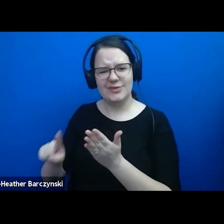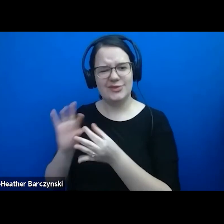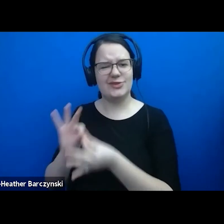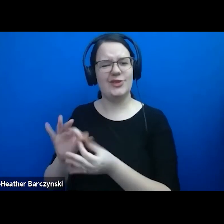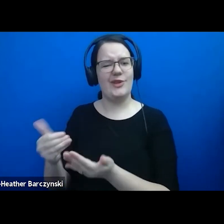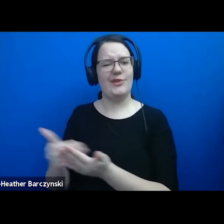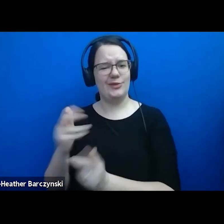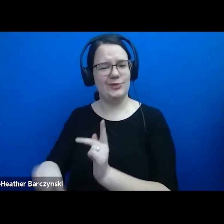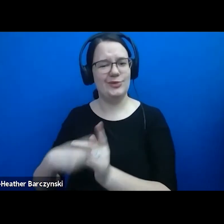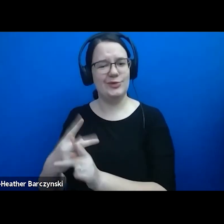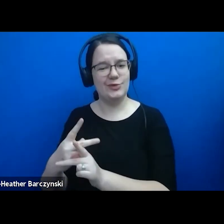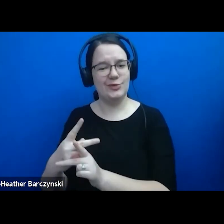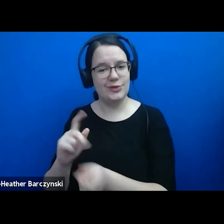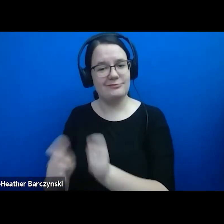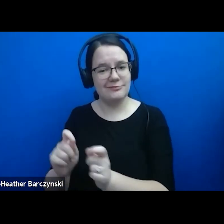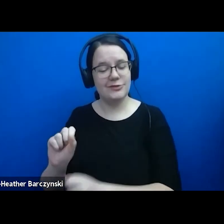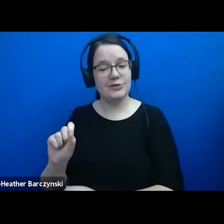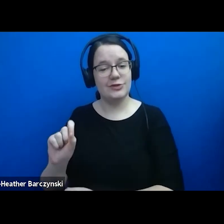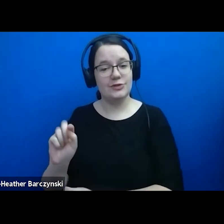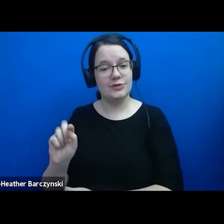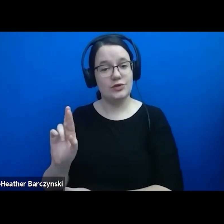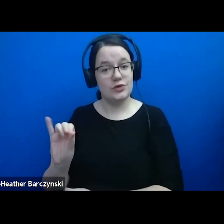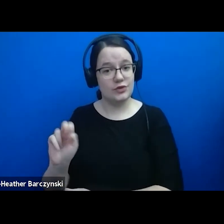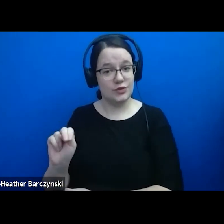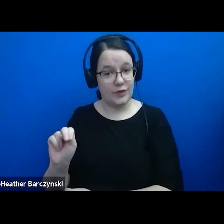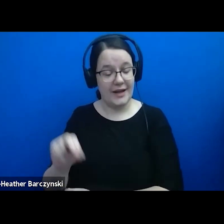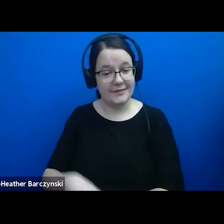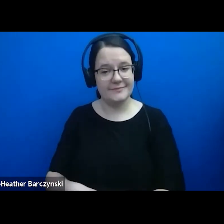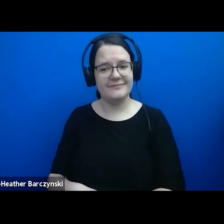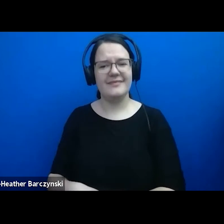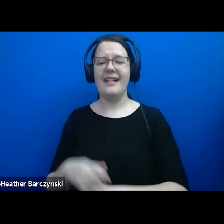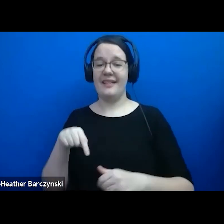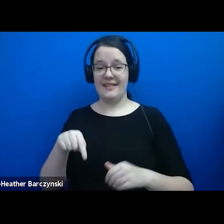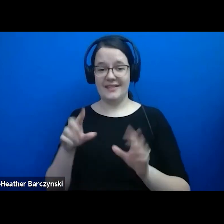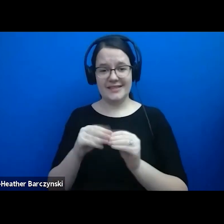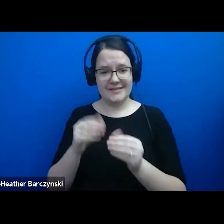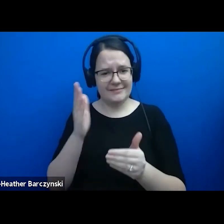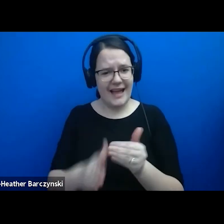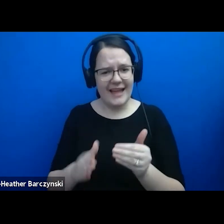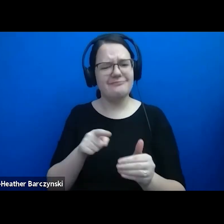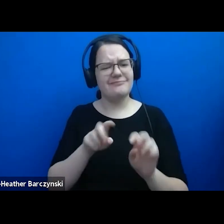the end of the session our panelists will answer as many questions as allowed by time you can put